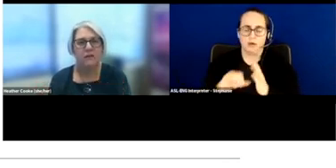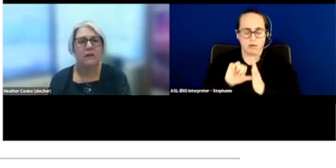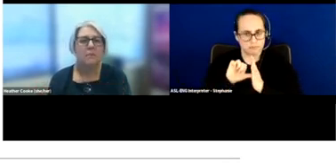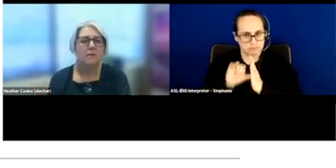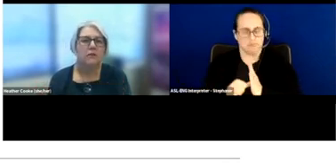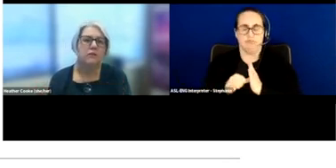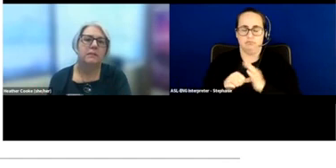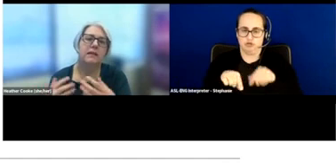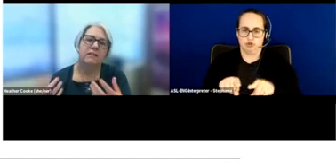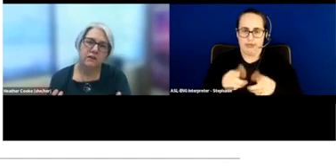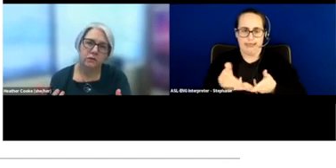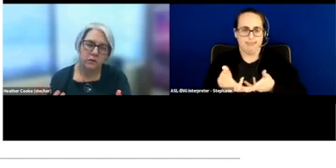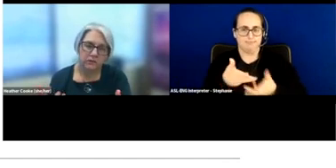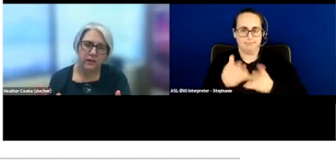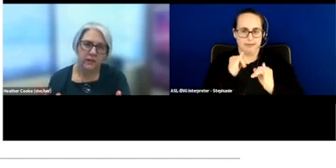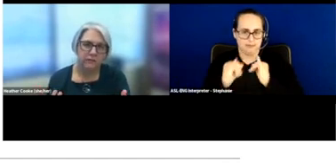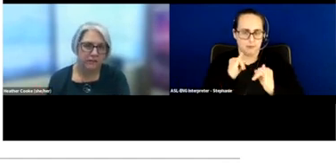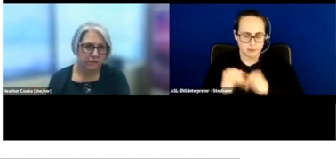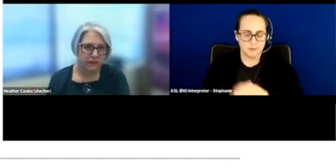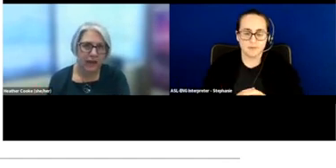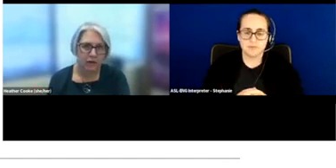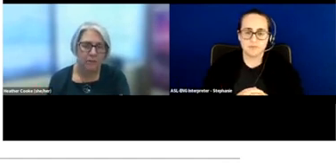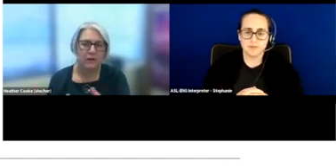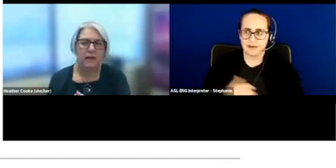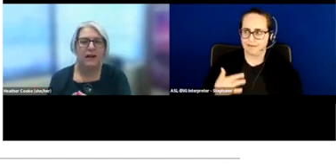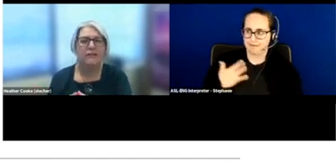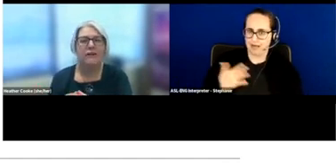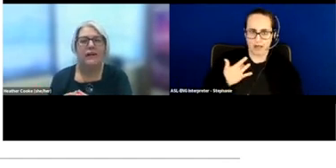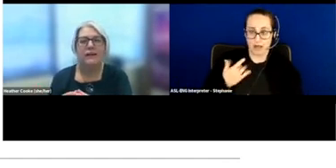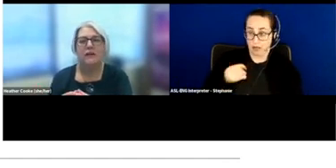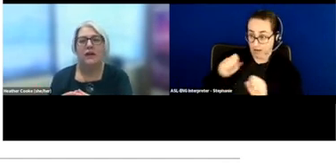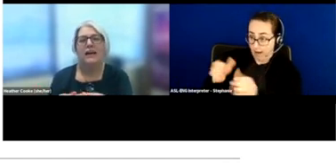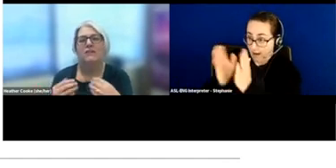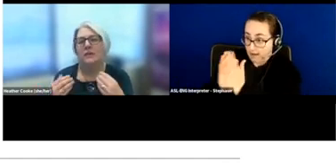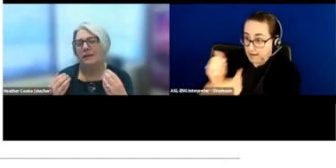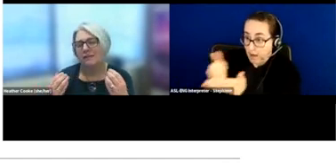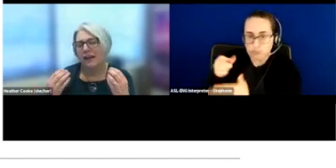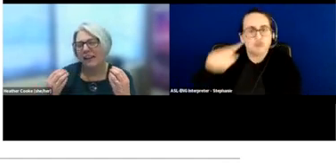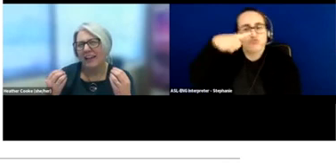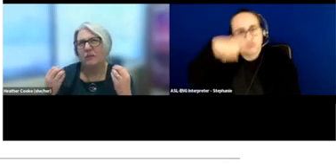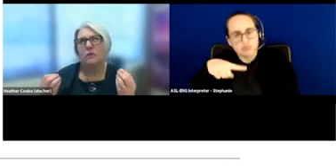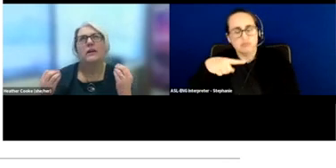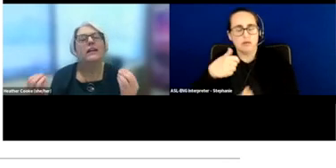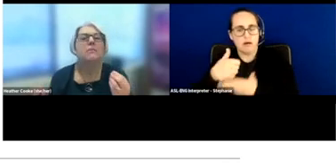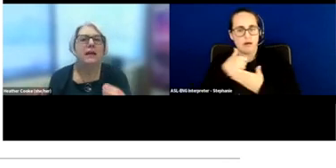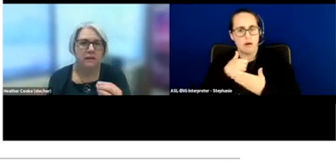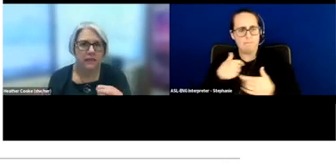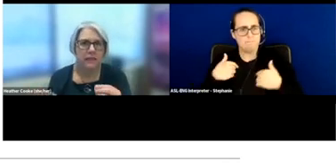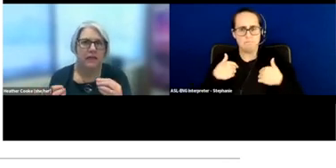their experiences. So to be considered worthy of receiving help healthcare age had to be had to work independently and